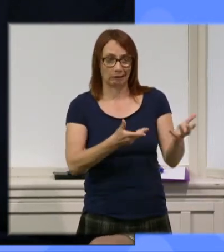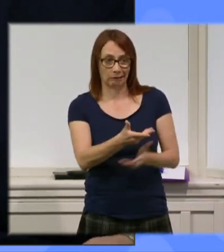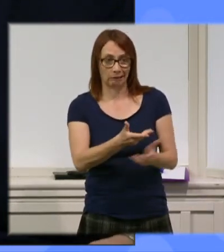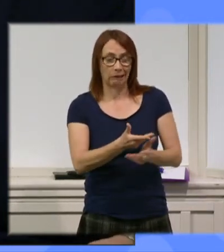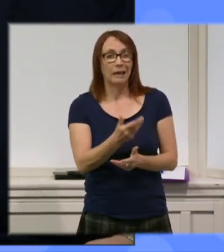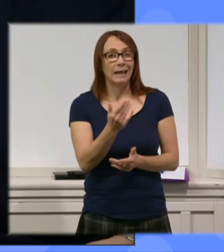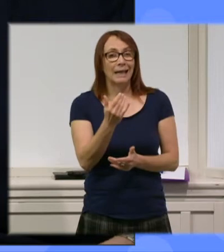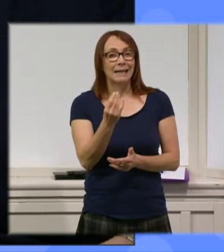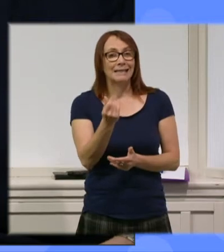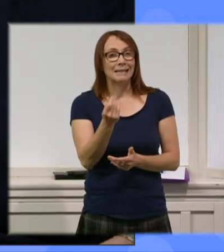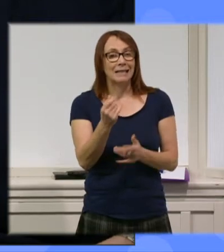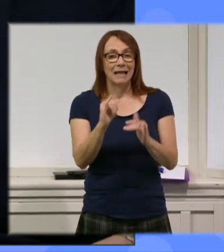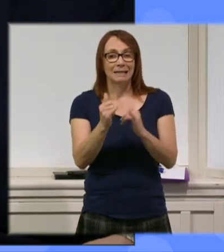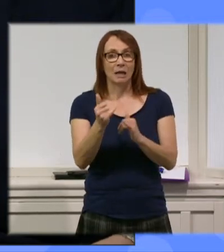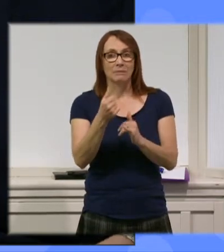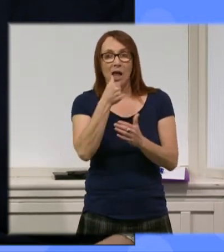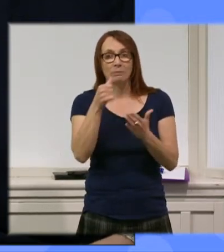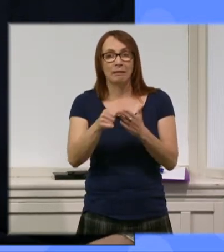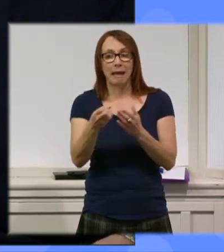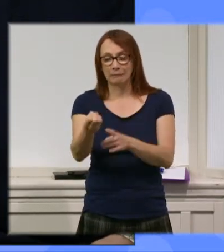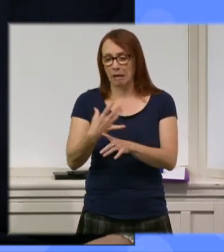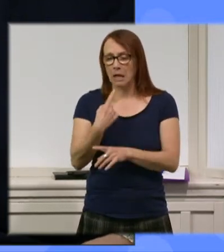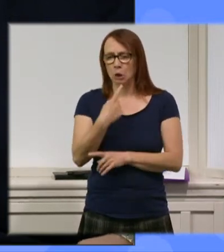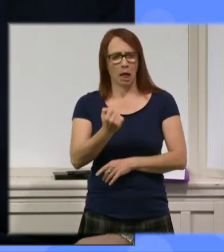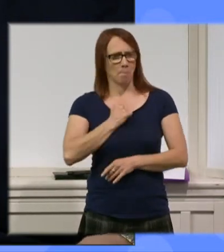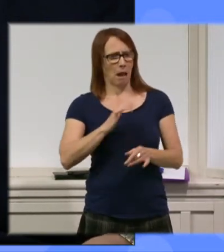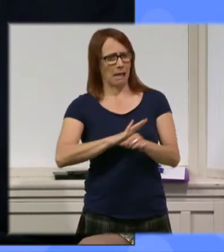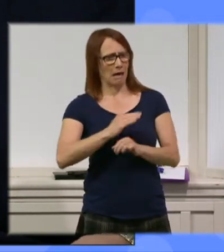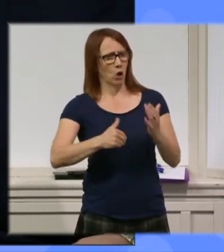constituents who don't want house building in the area and the bottom line